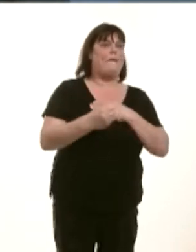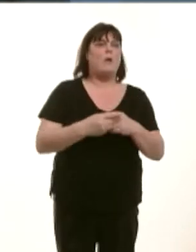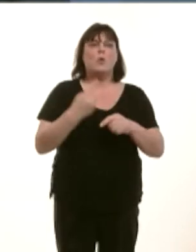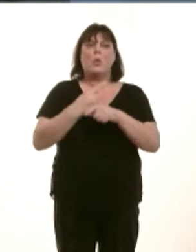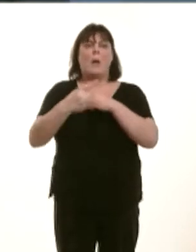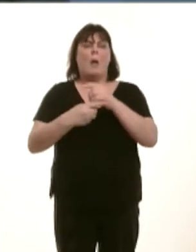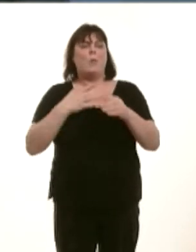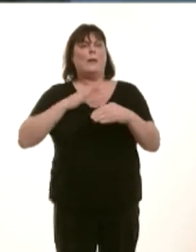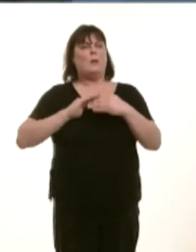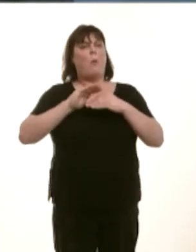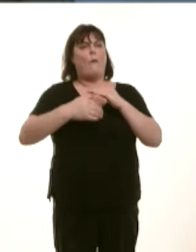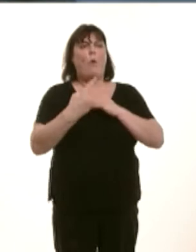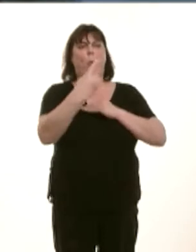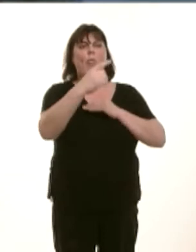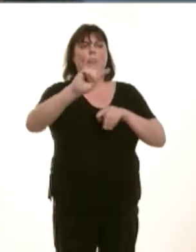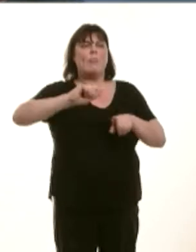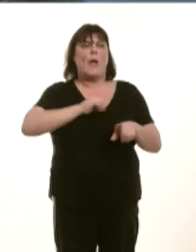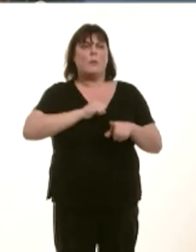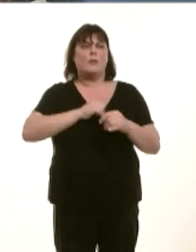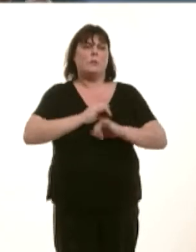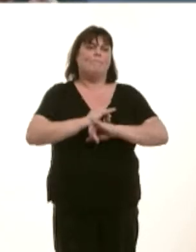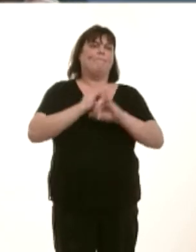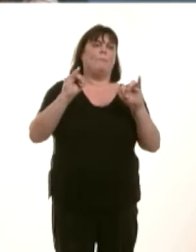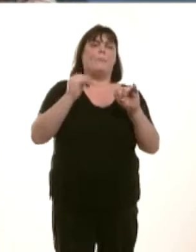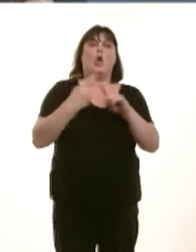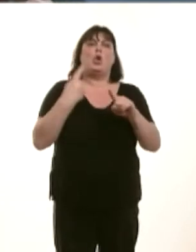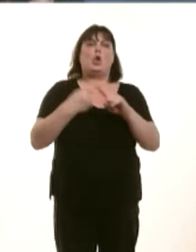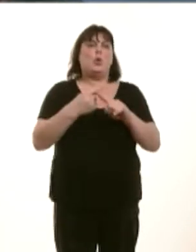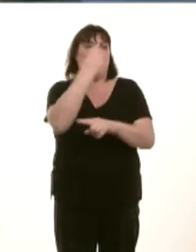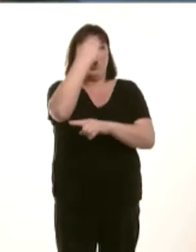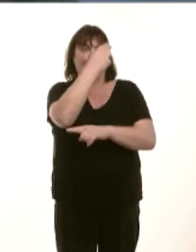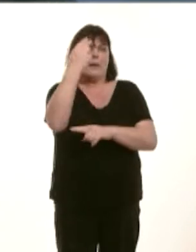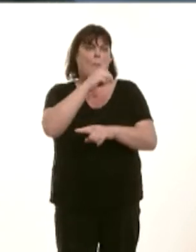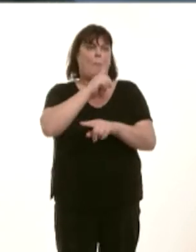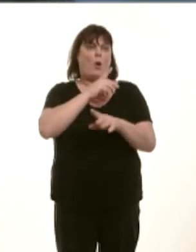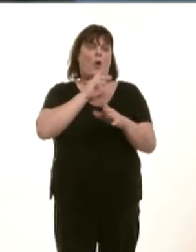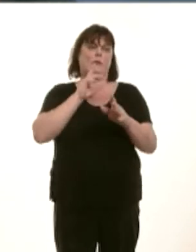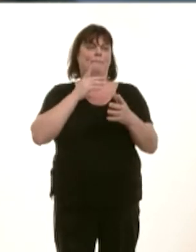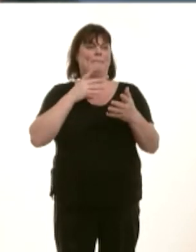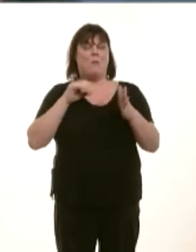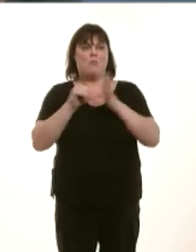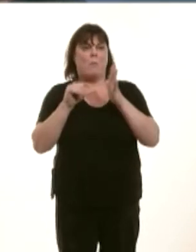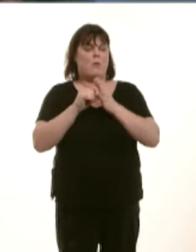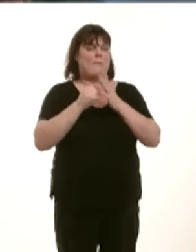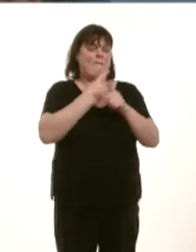who are required to meet the demand that is placed week in, week out on the Welsh NHS.